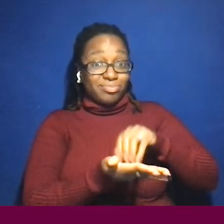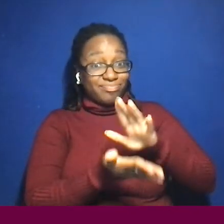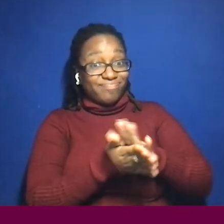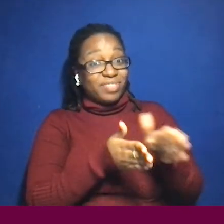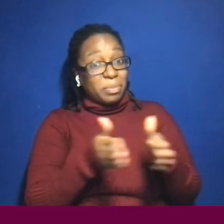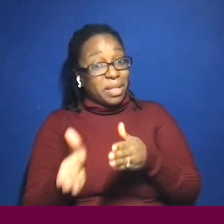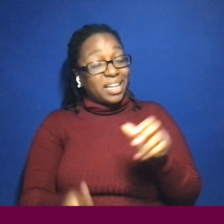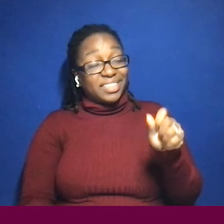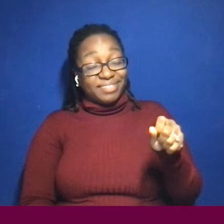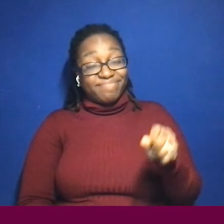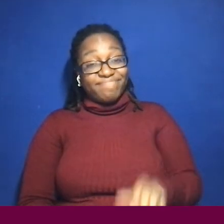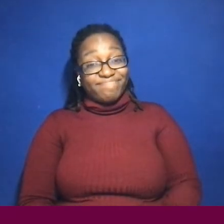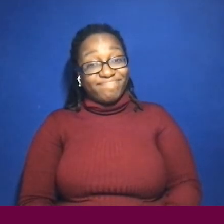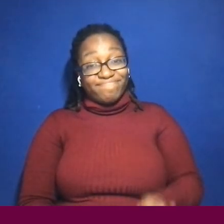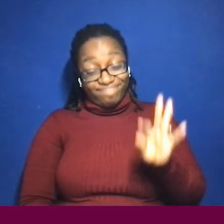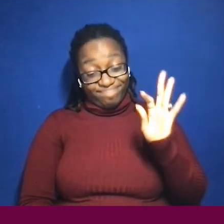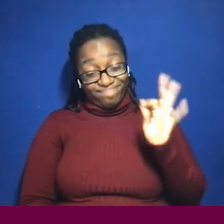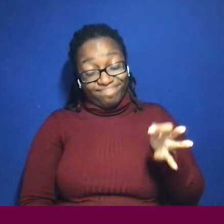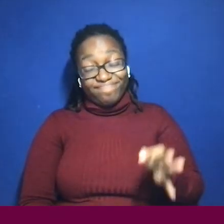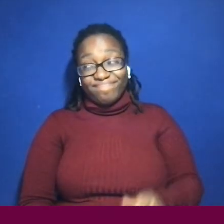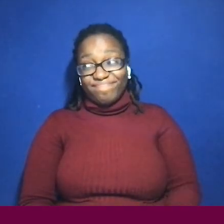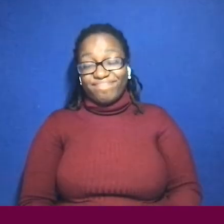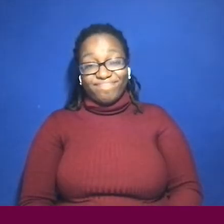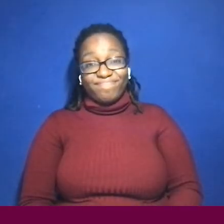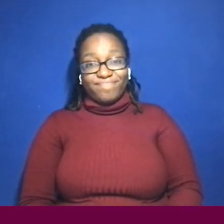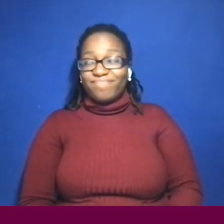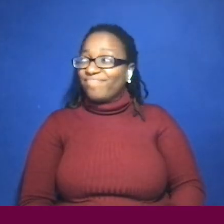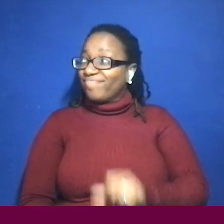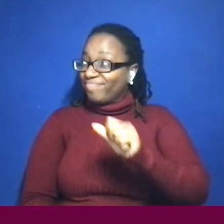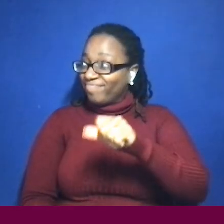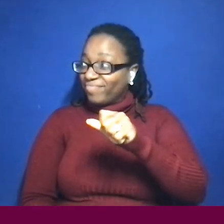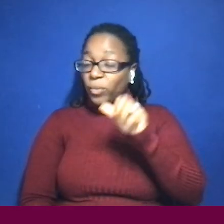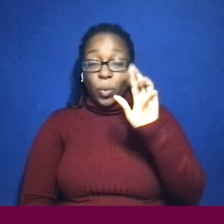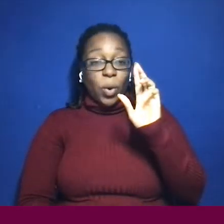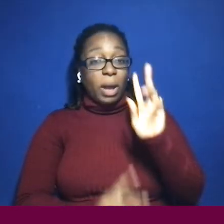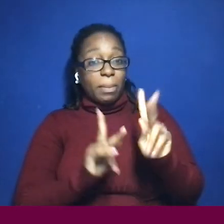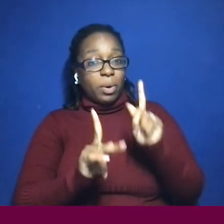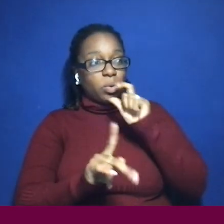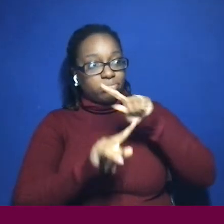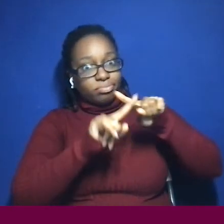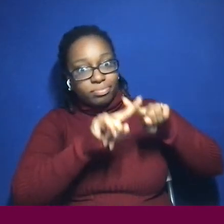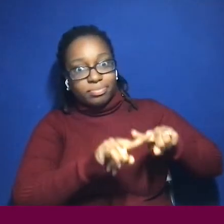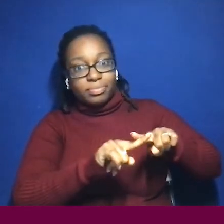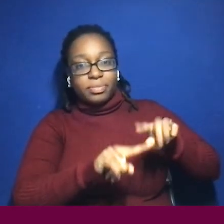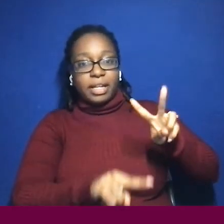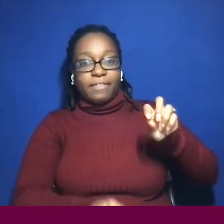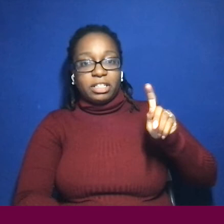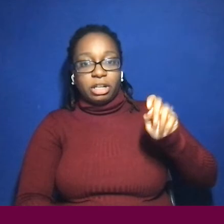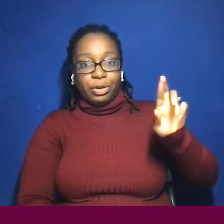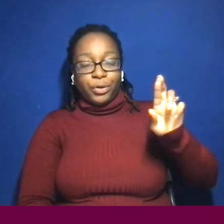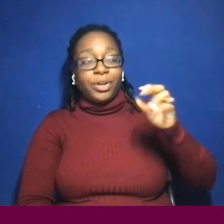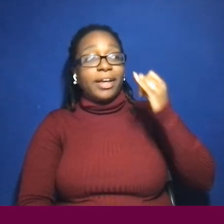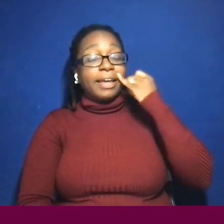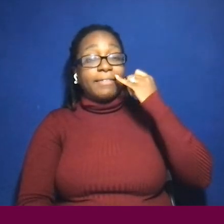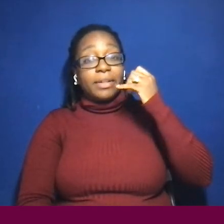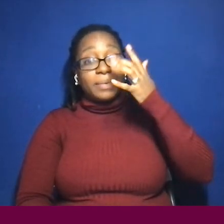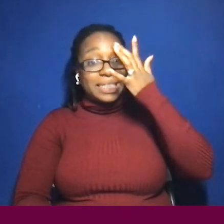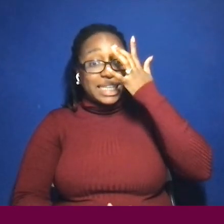Absolutely. Marcie Roth: Yes. Sheri Fink: Or people who relied on ventilators at home, if they got sick... and this was